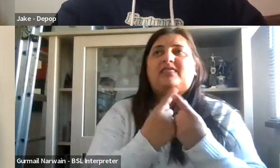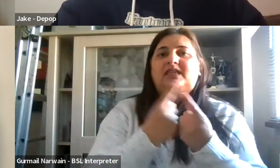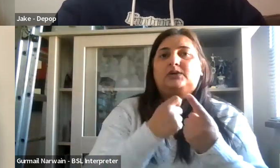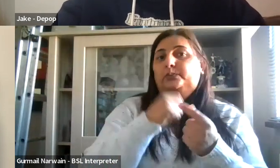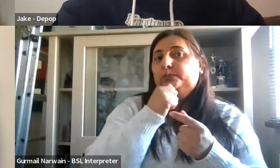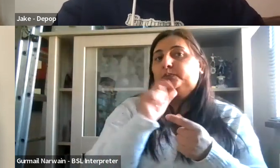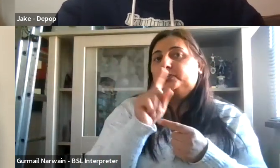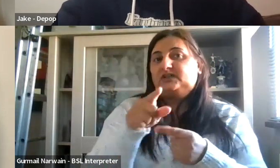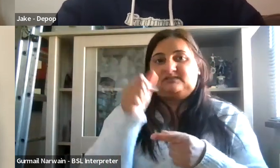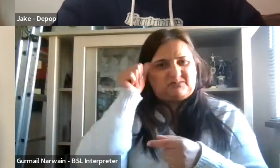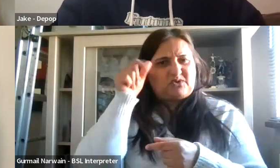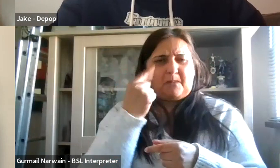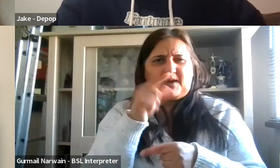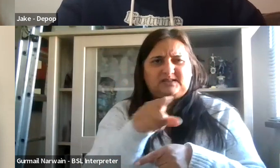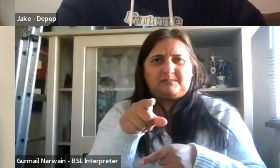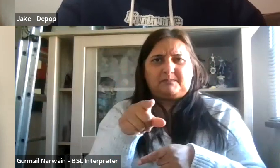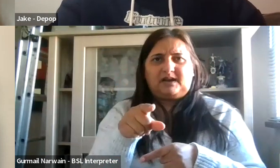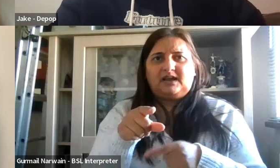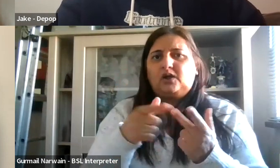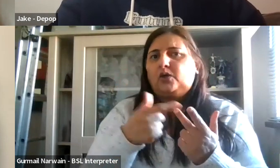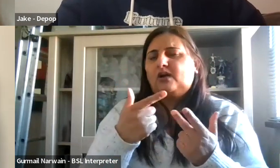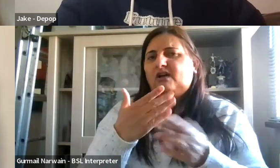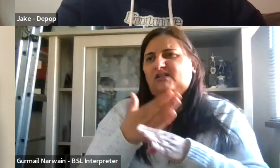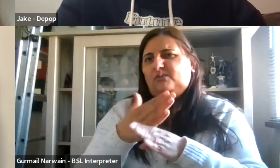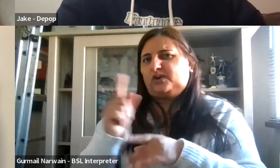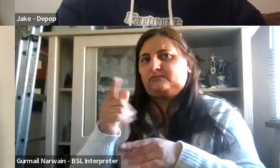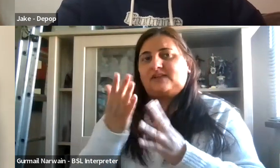that you might be familiar with through other employers like access to work where we can